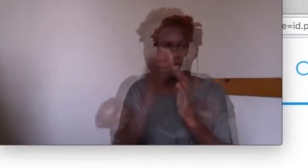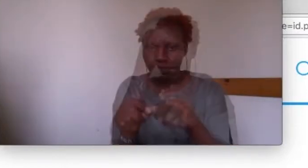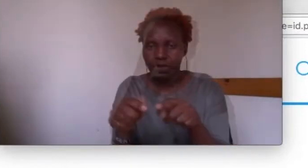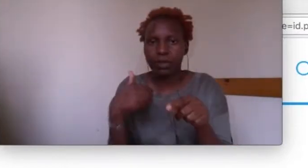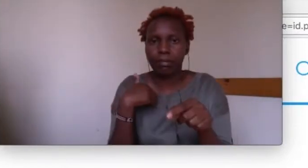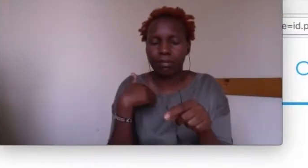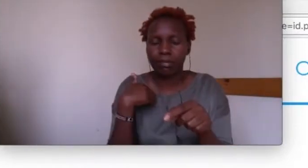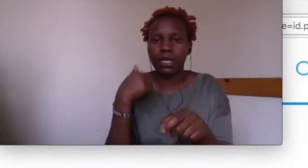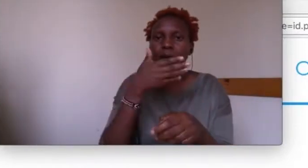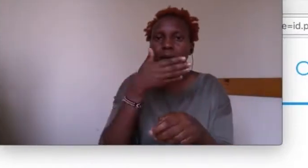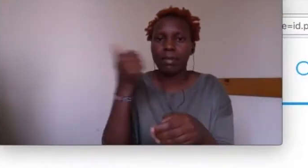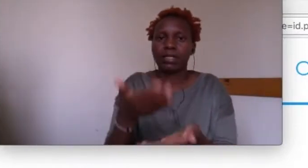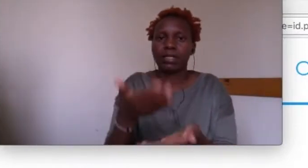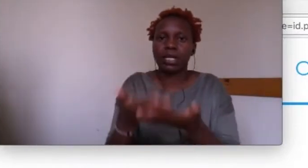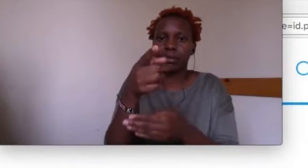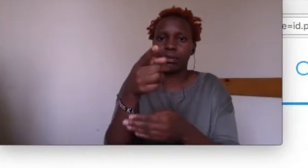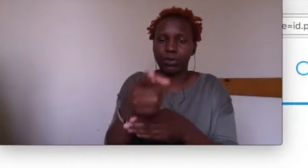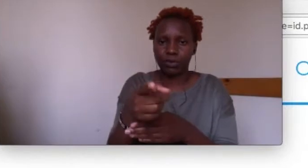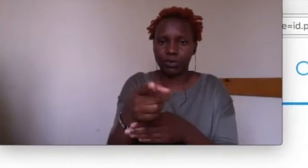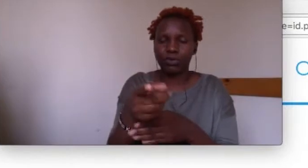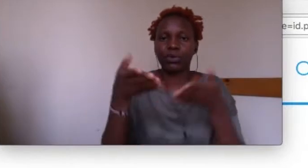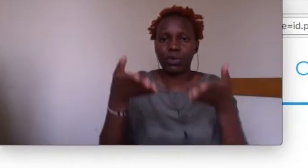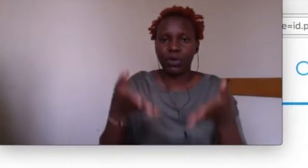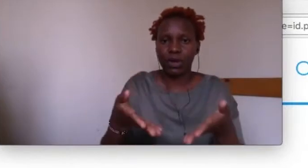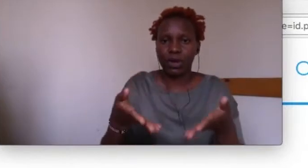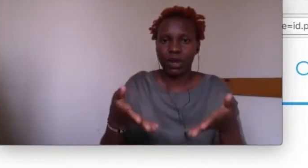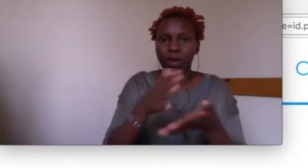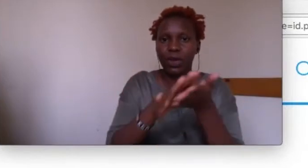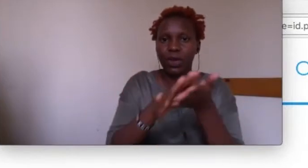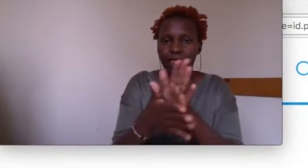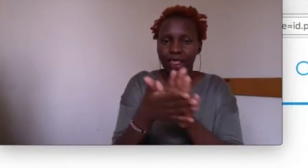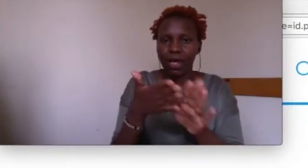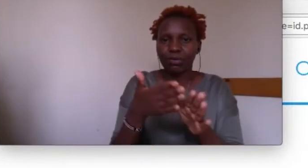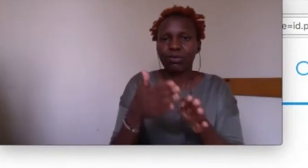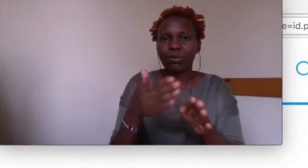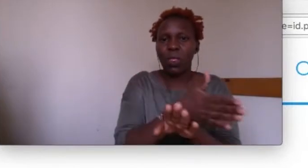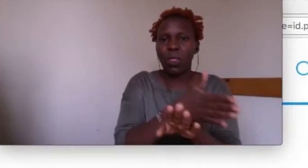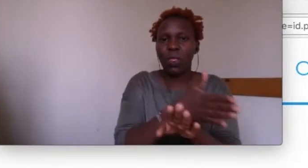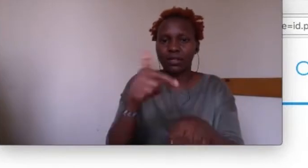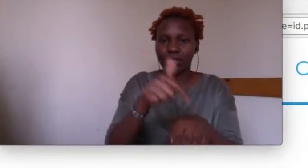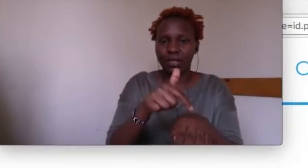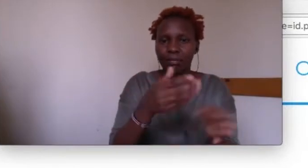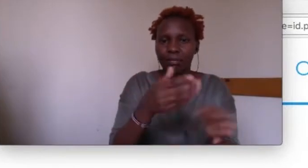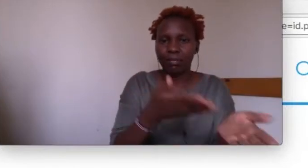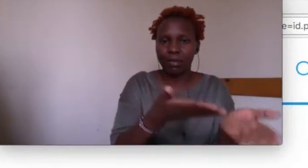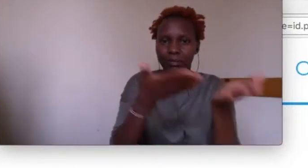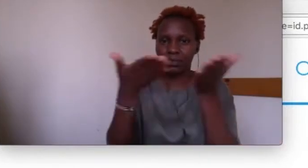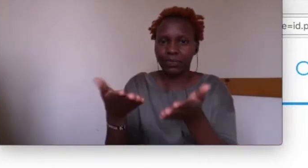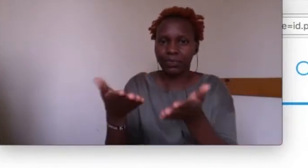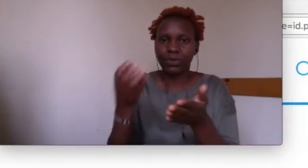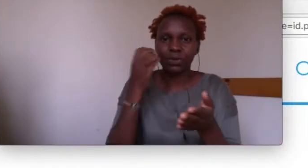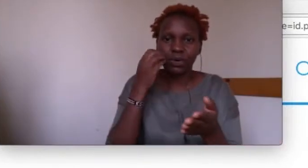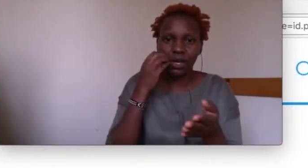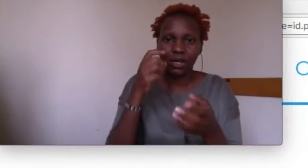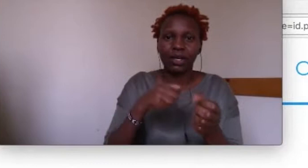So now, without further ado, I'm going to hand it over to Hudson so he can begin his presentation